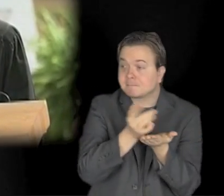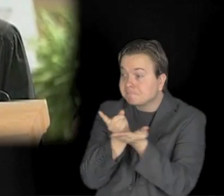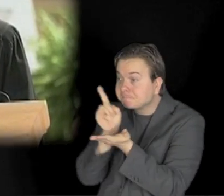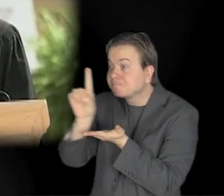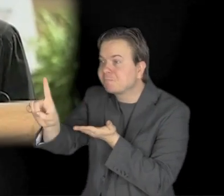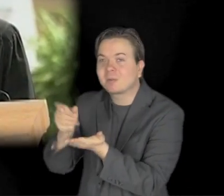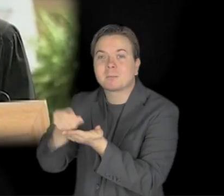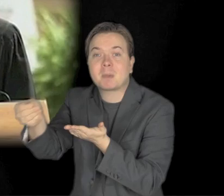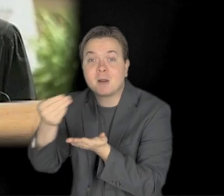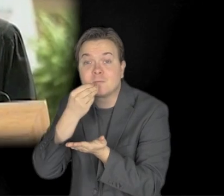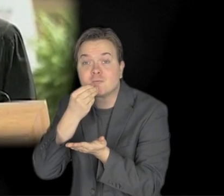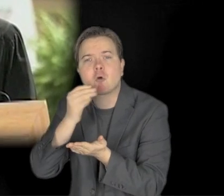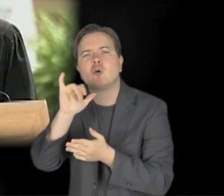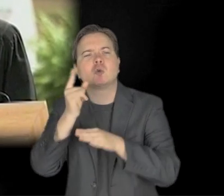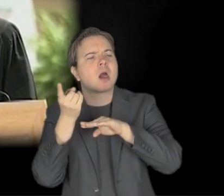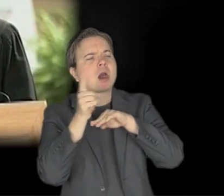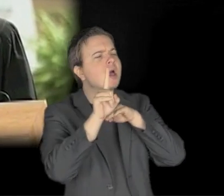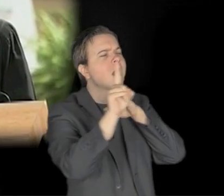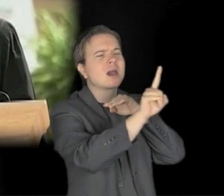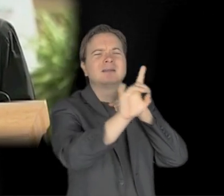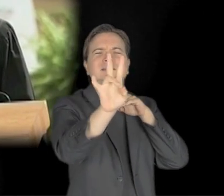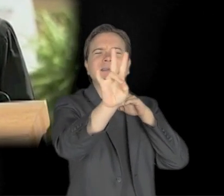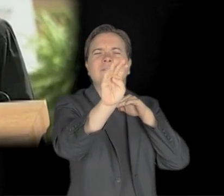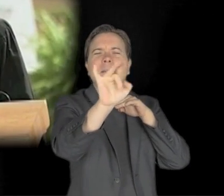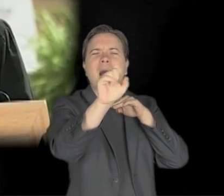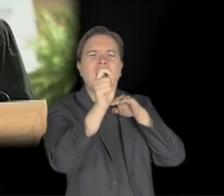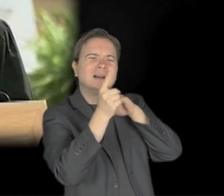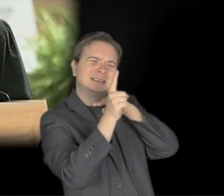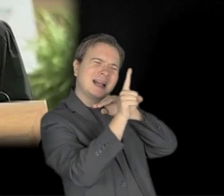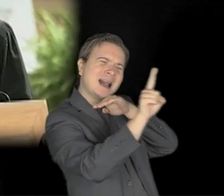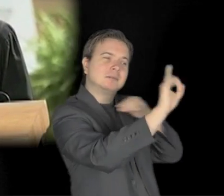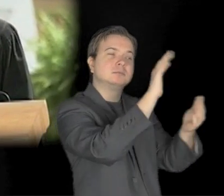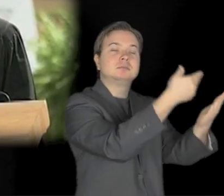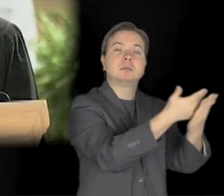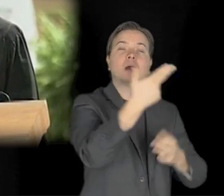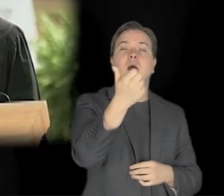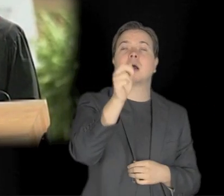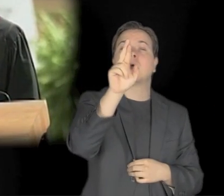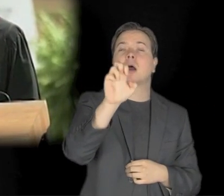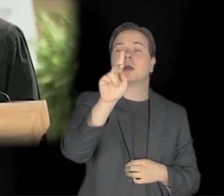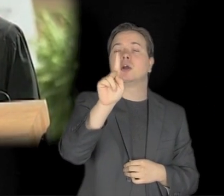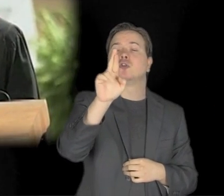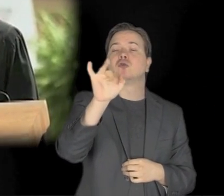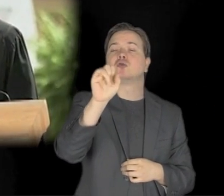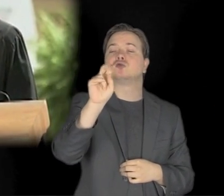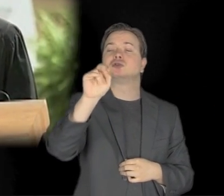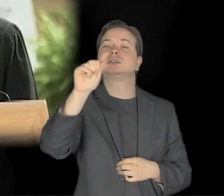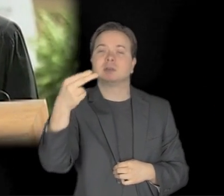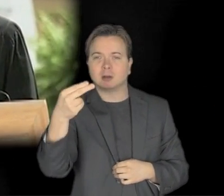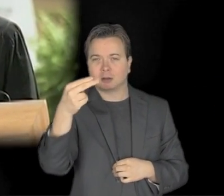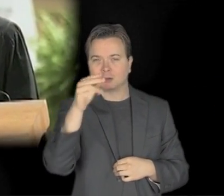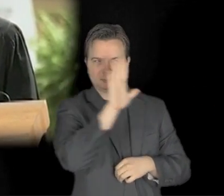Sunday night to get one good meal a week at the Hare Krishna temple. I loved it.